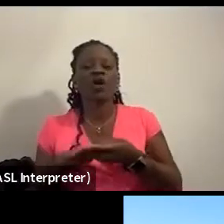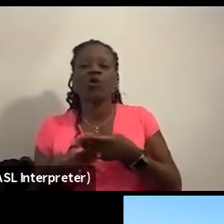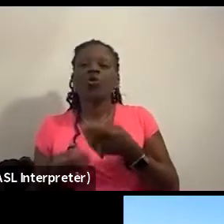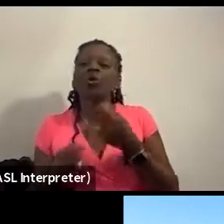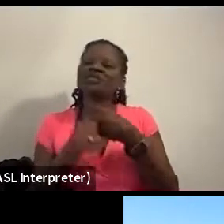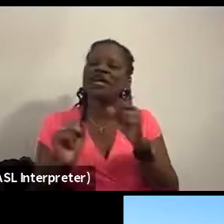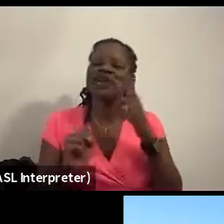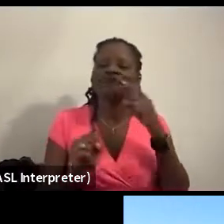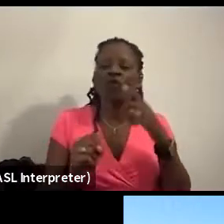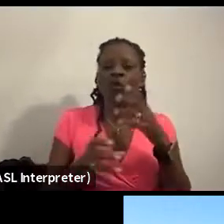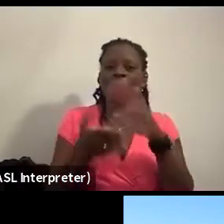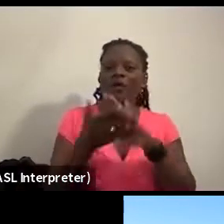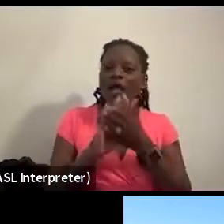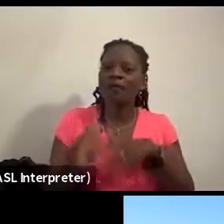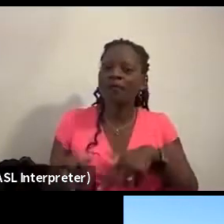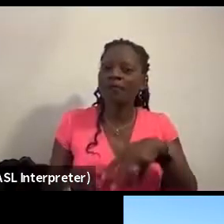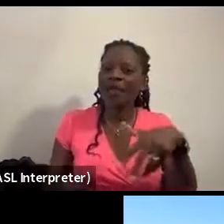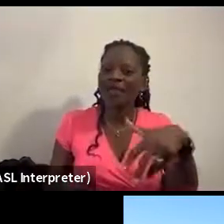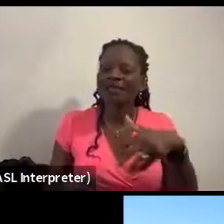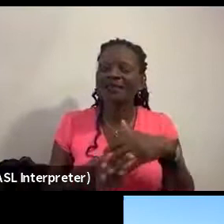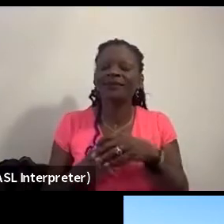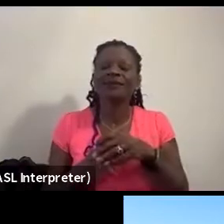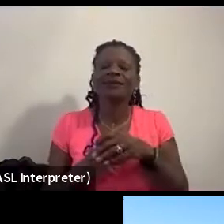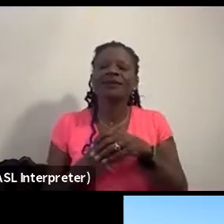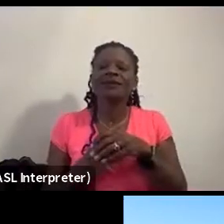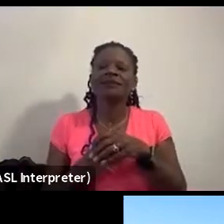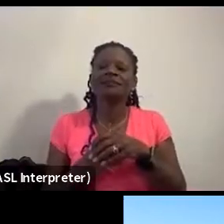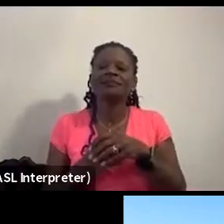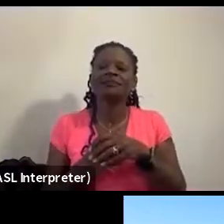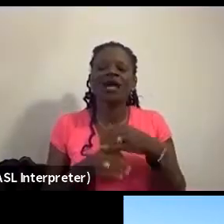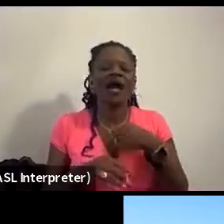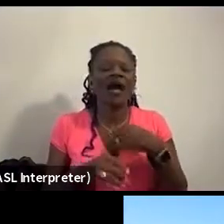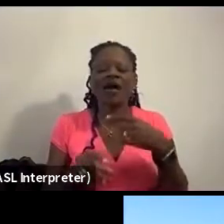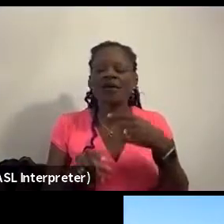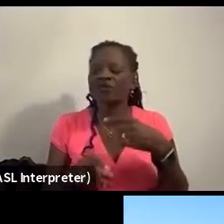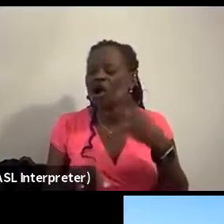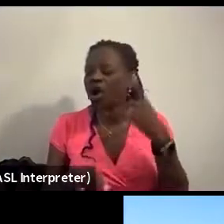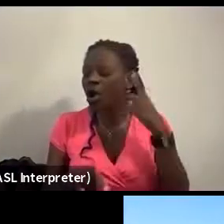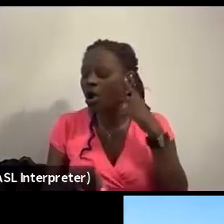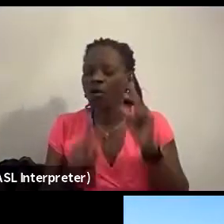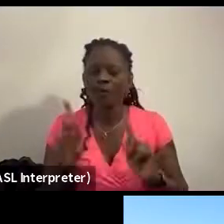than getting sick with coronavirus disease. I've also heard people talk about